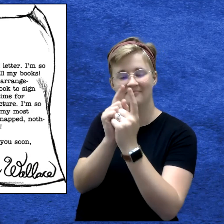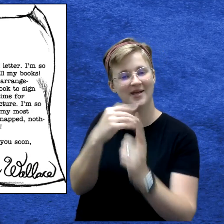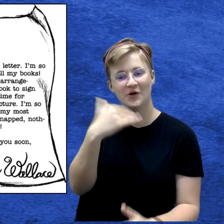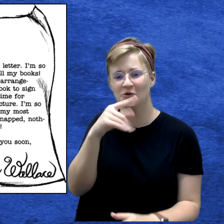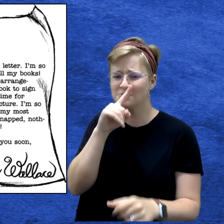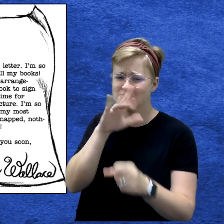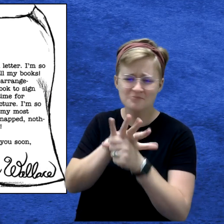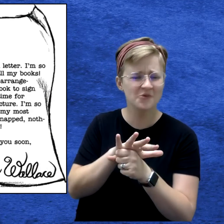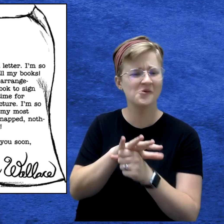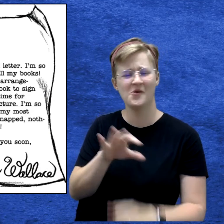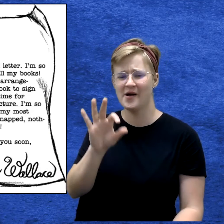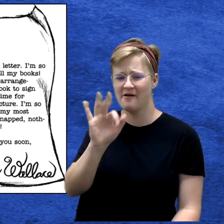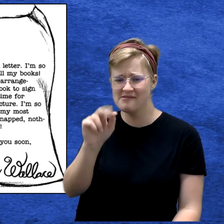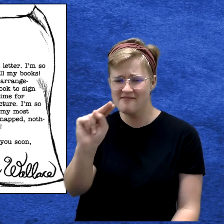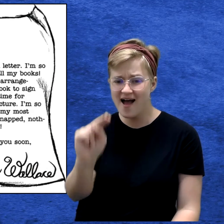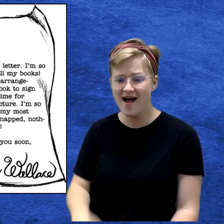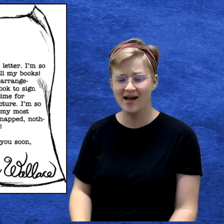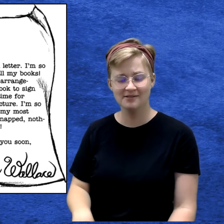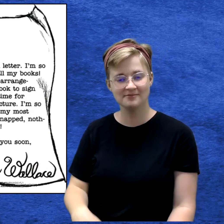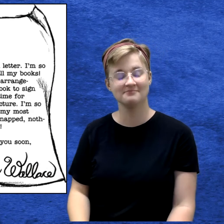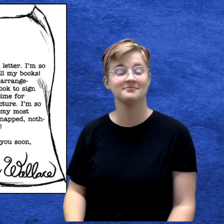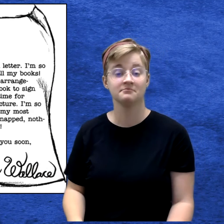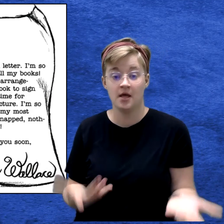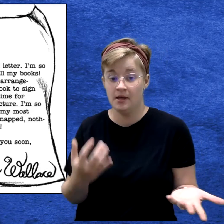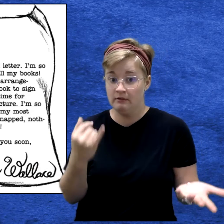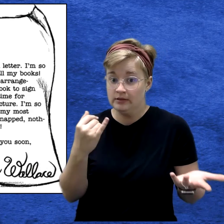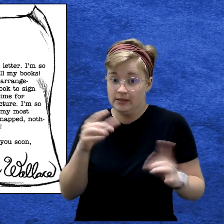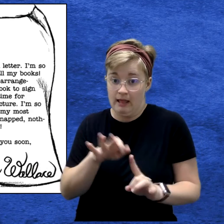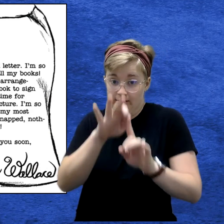Short of being kidnapped, nothing will stop me from coming!